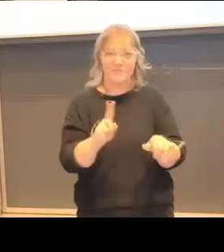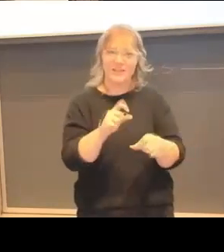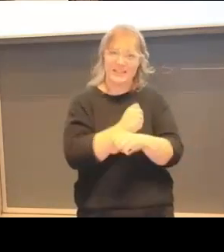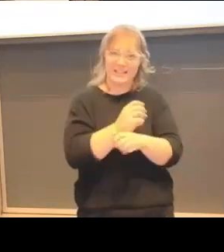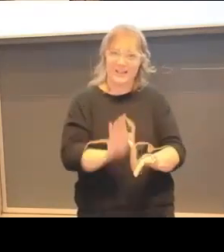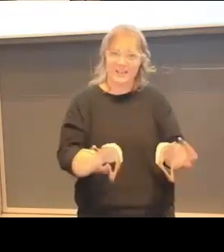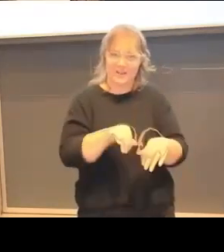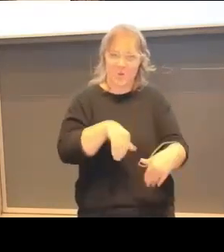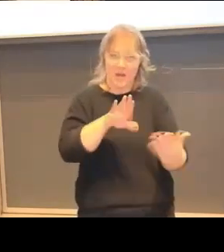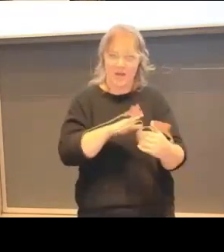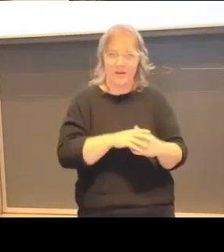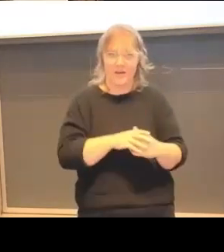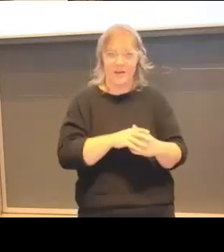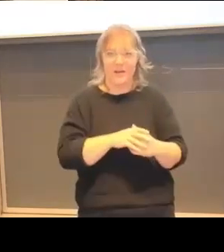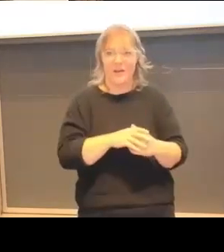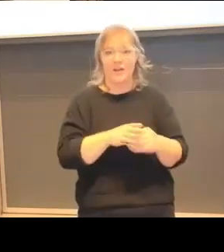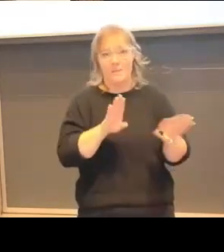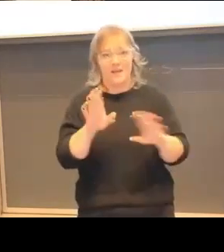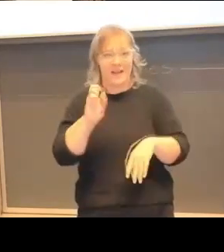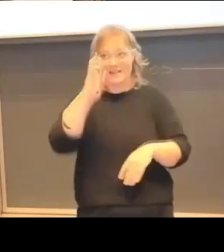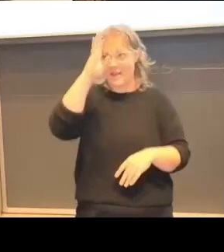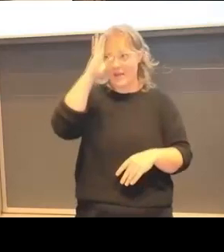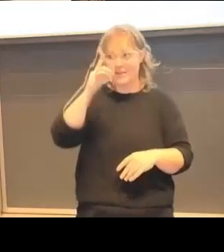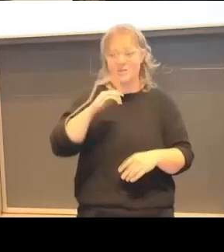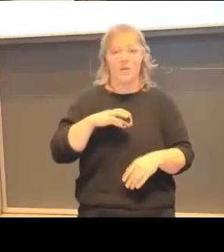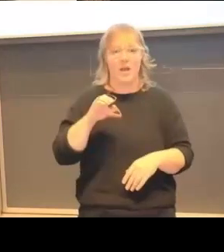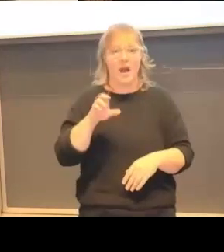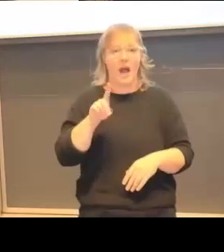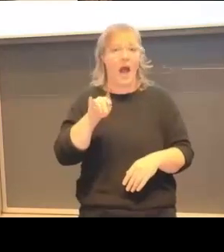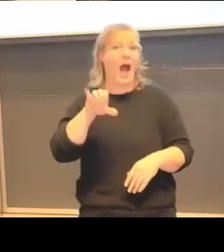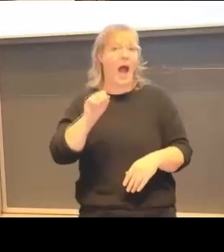behaving has as hypothesized were the odds of the expert coach scoring a one in that first